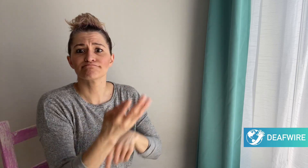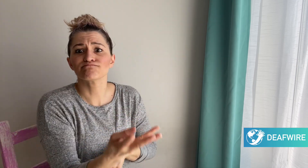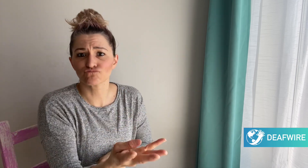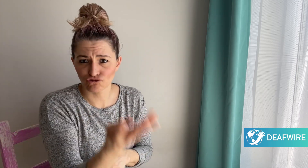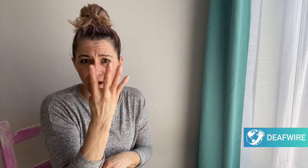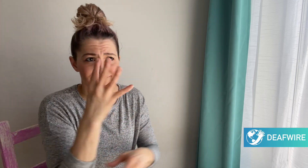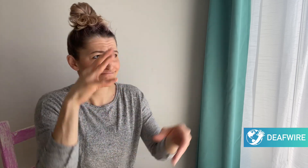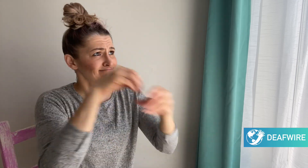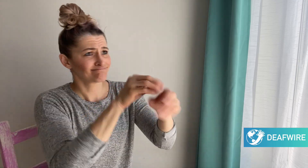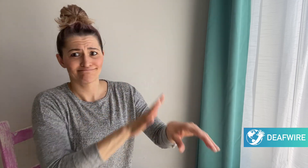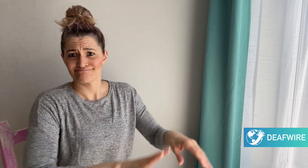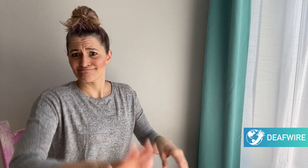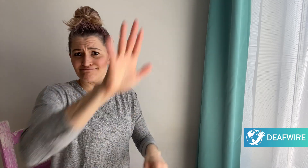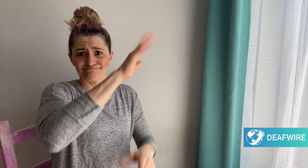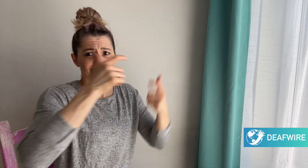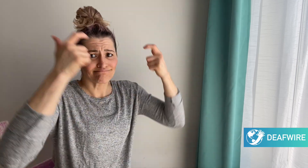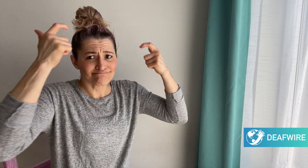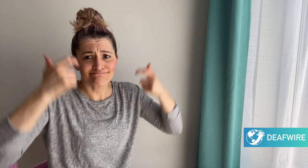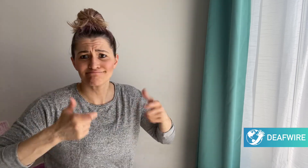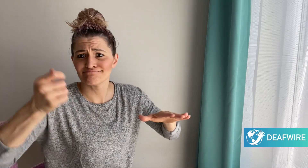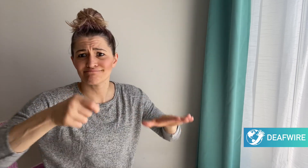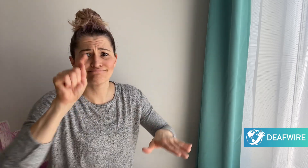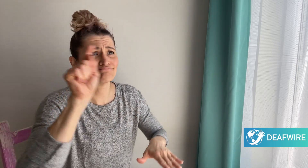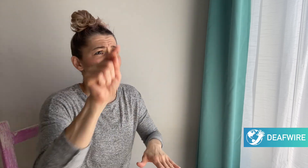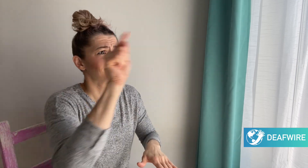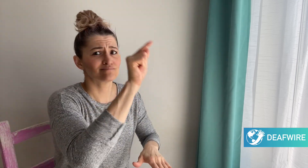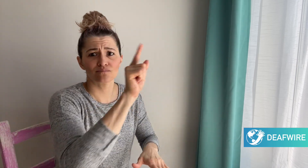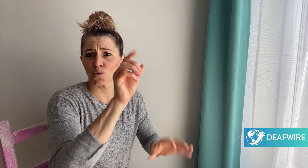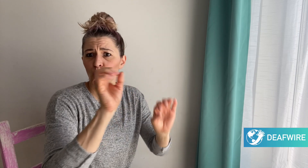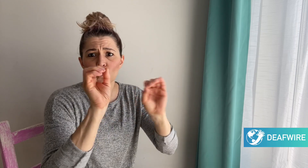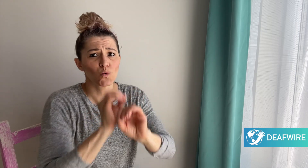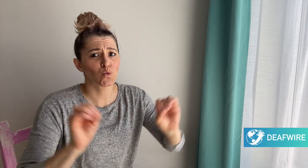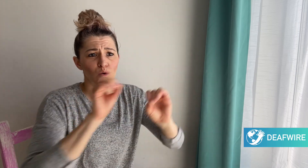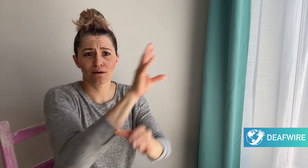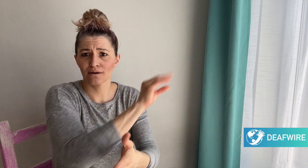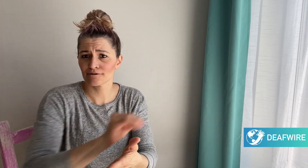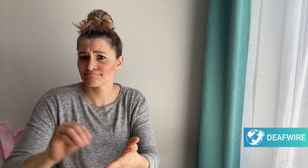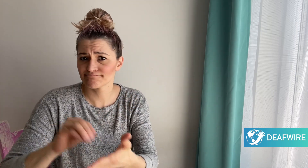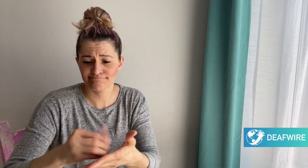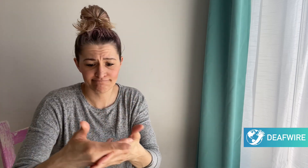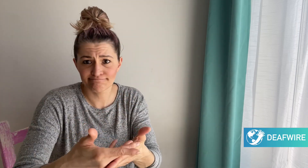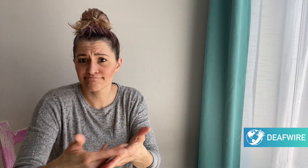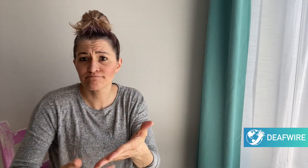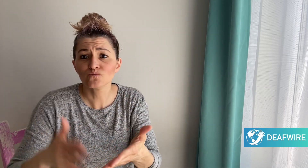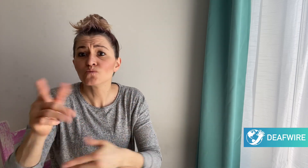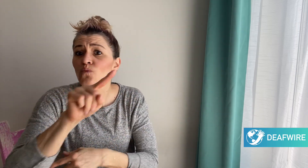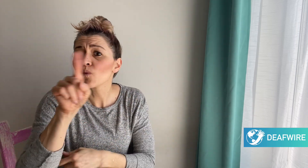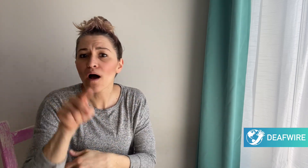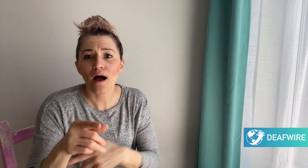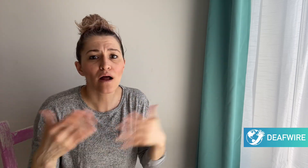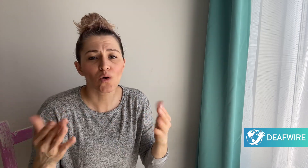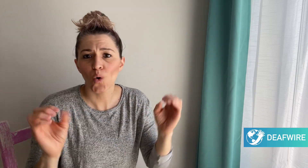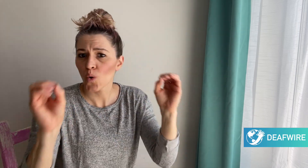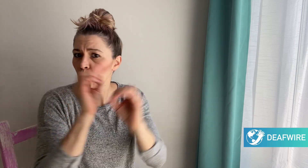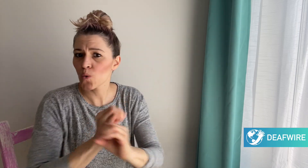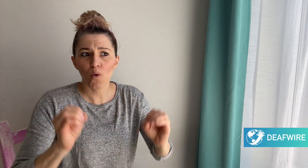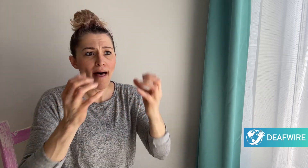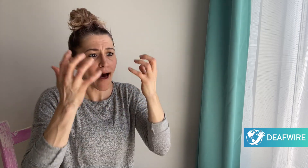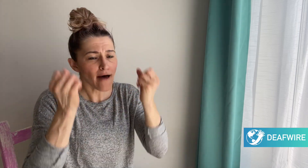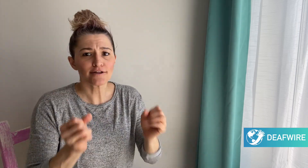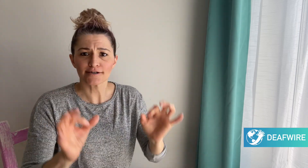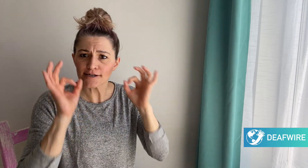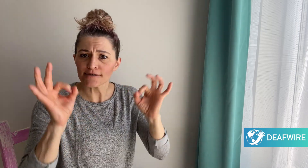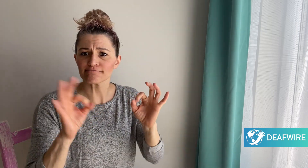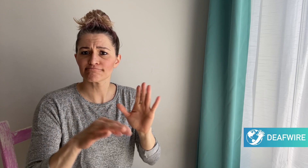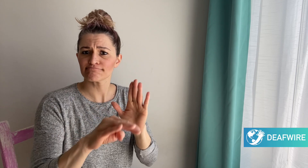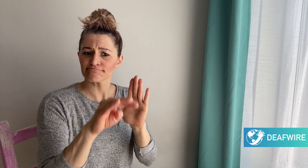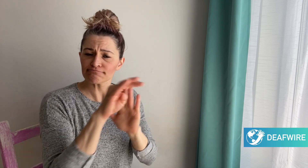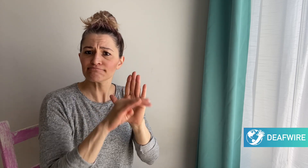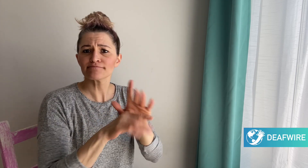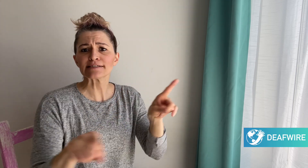more inmates in the system who are not listed as there is no standard,